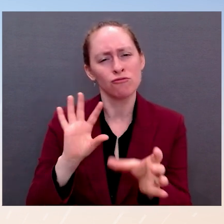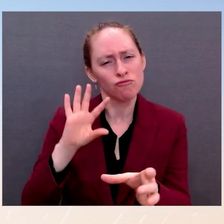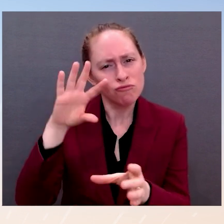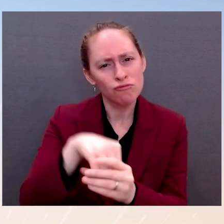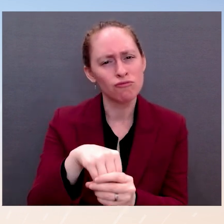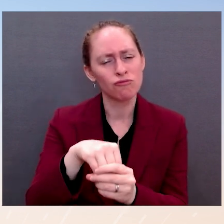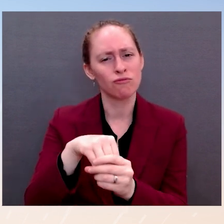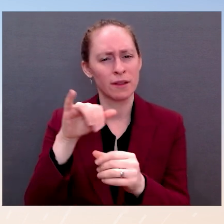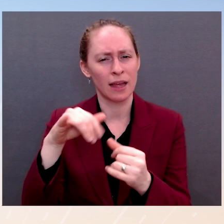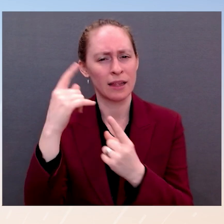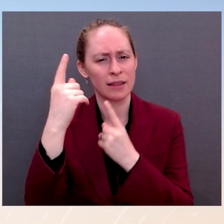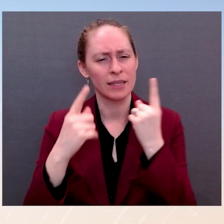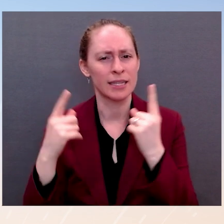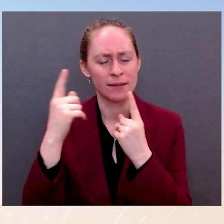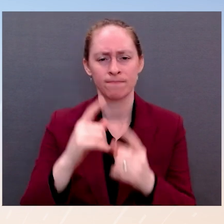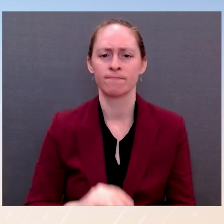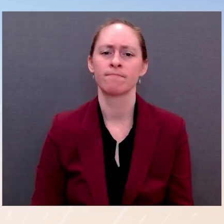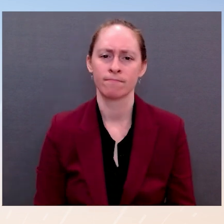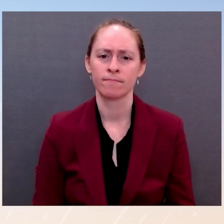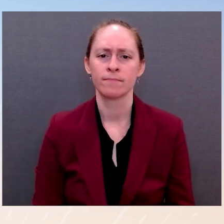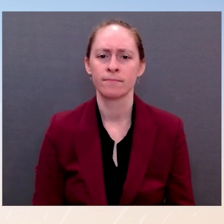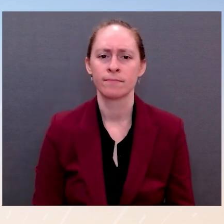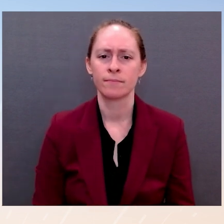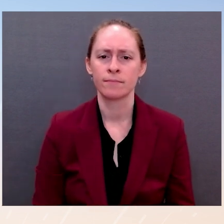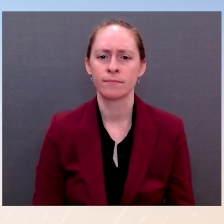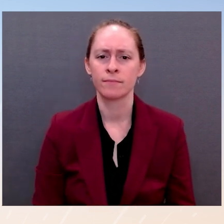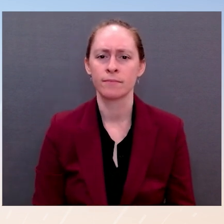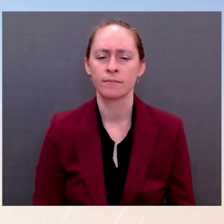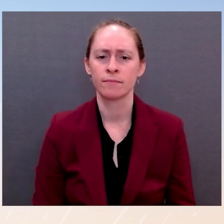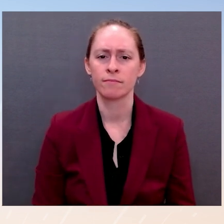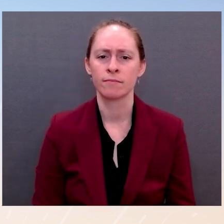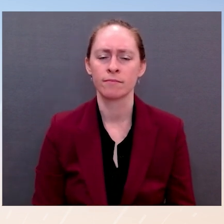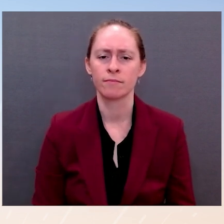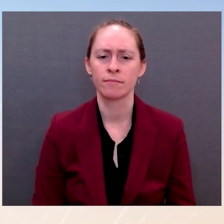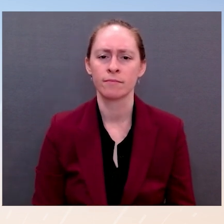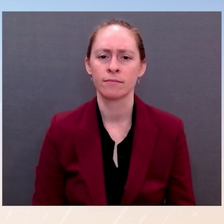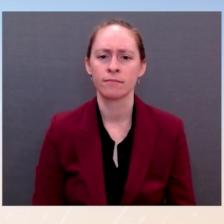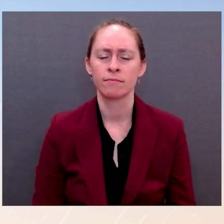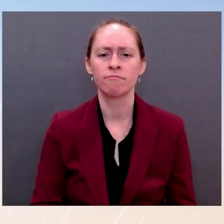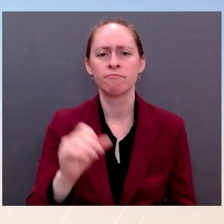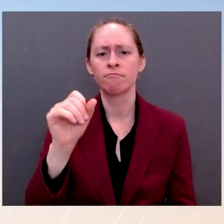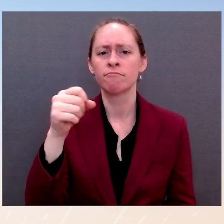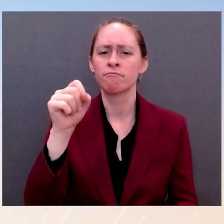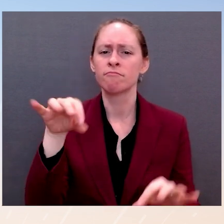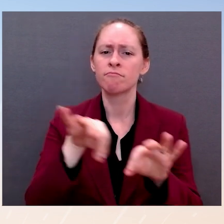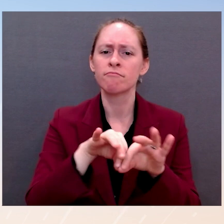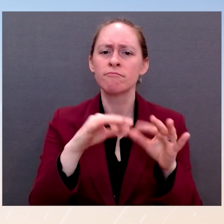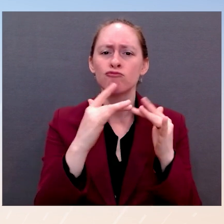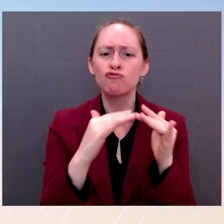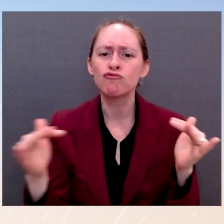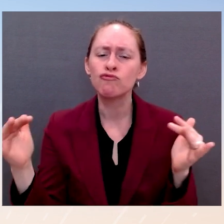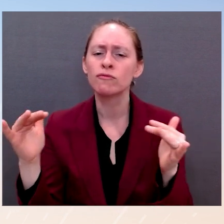Also increasing diversity in the health care workforce to ensure that cancer clinical trials